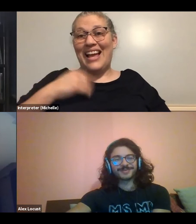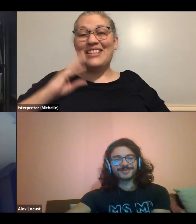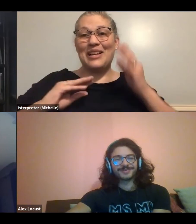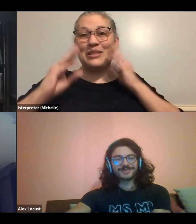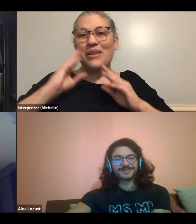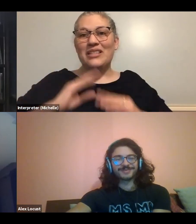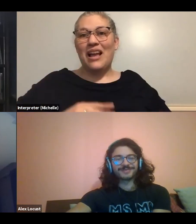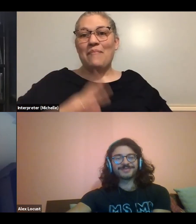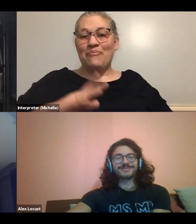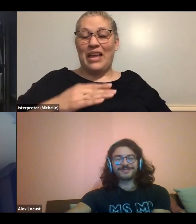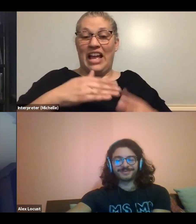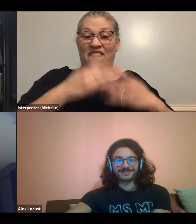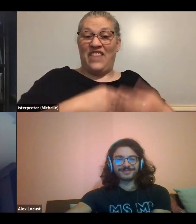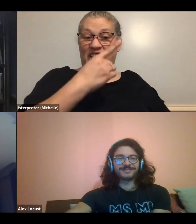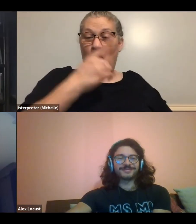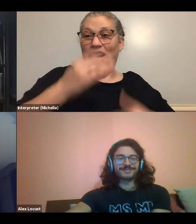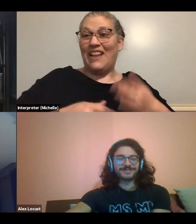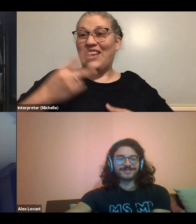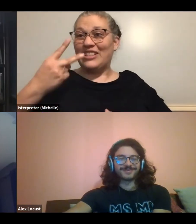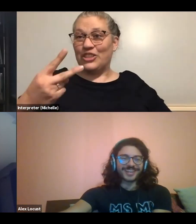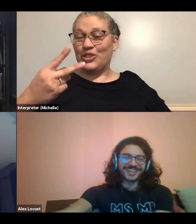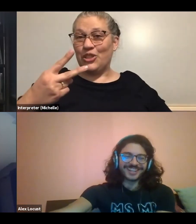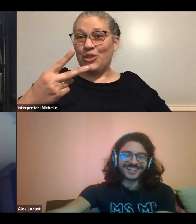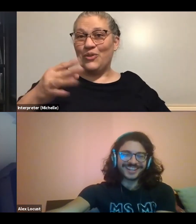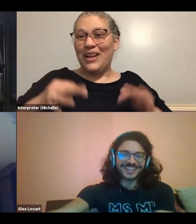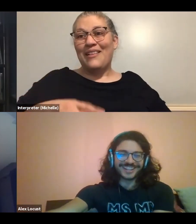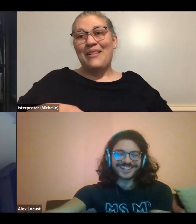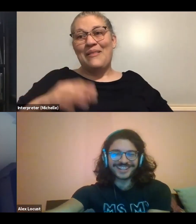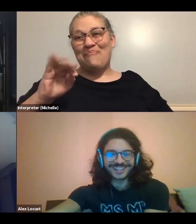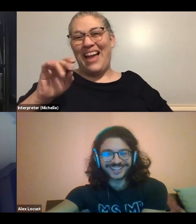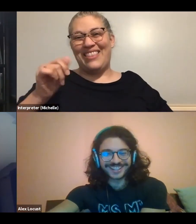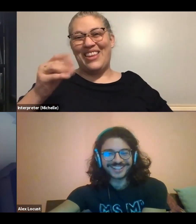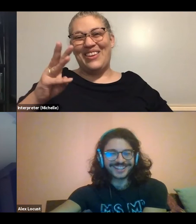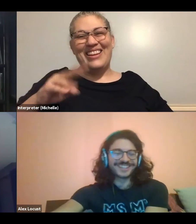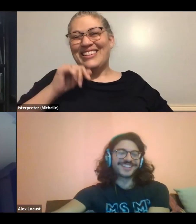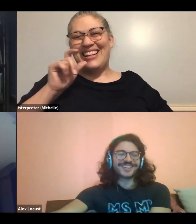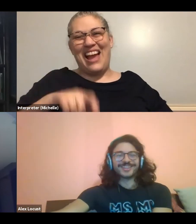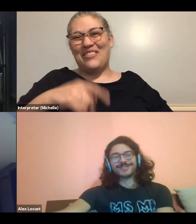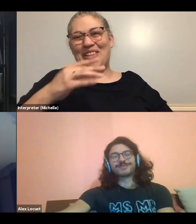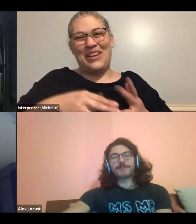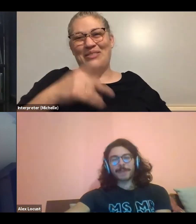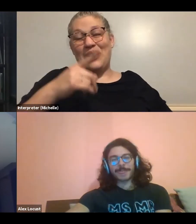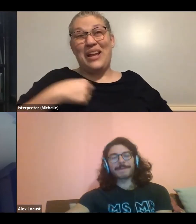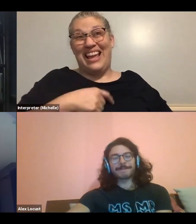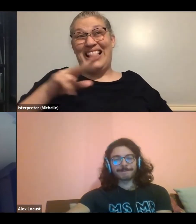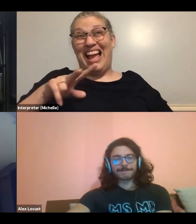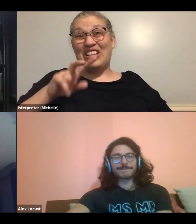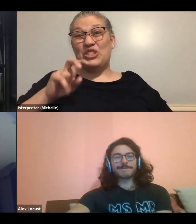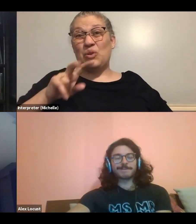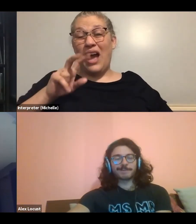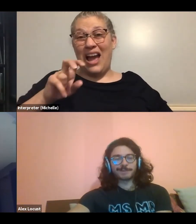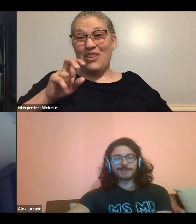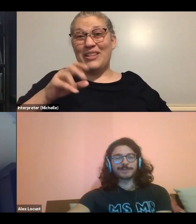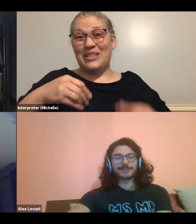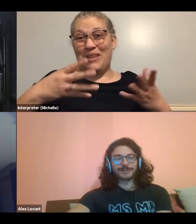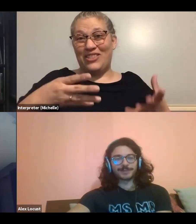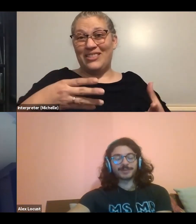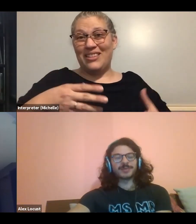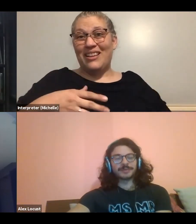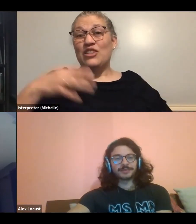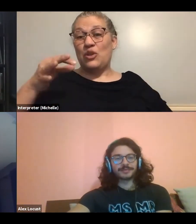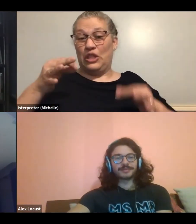Emily Beitiks: The Garden Variety was trying to get at, I believe, tonight we have an audience question and feel free, we have a very small amount of time, but we do it, we can try and take one or two more.